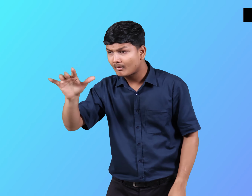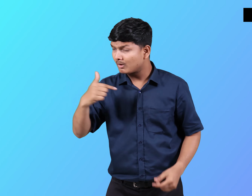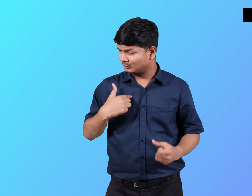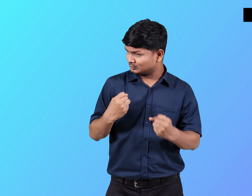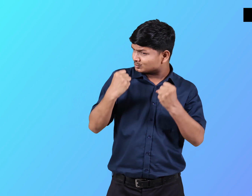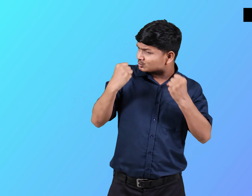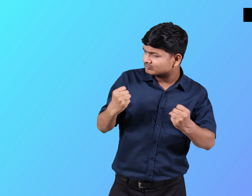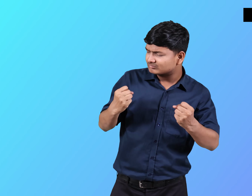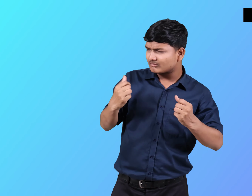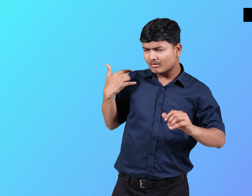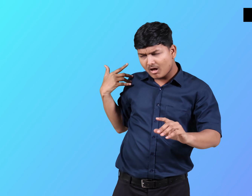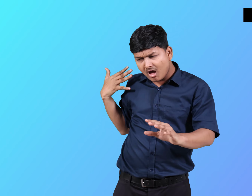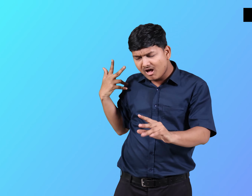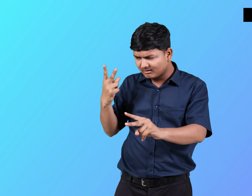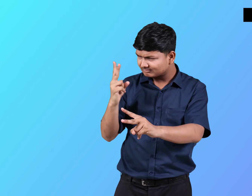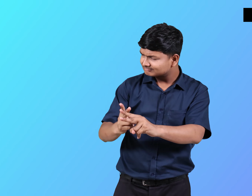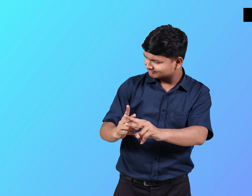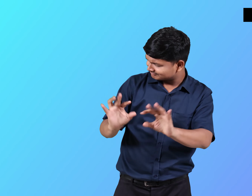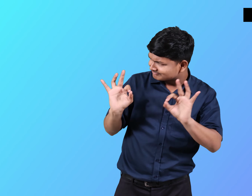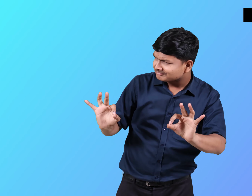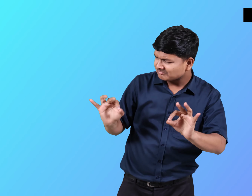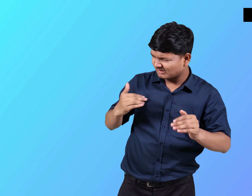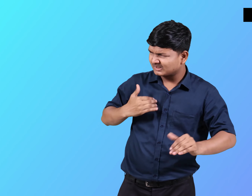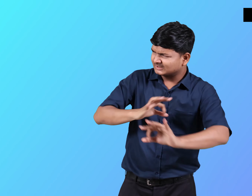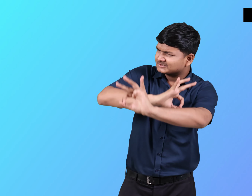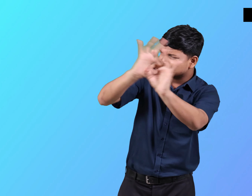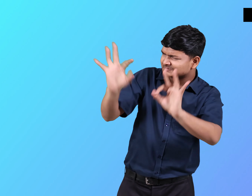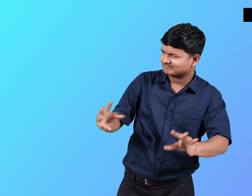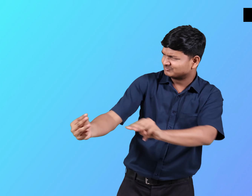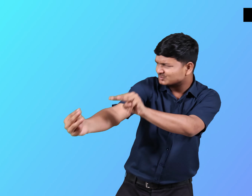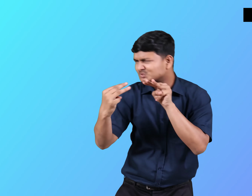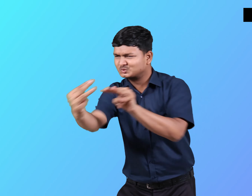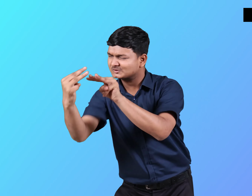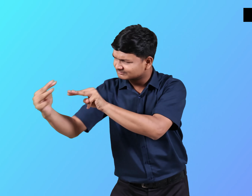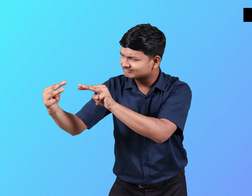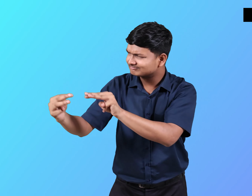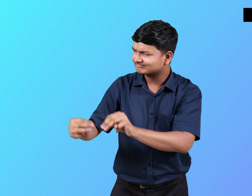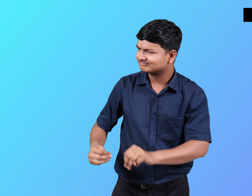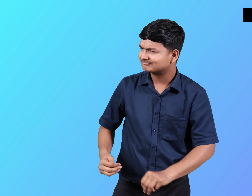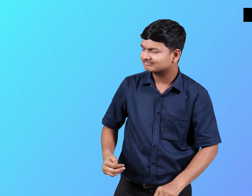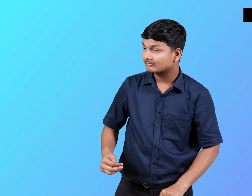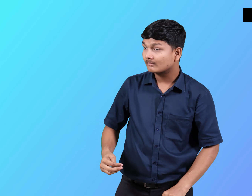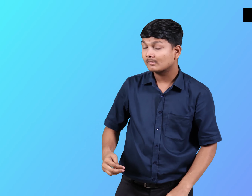I am still as strong today as I was the day Moses sent me out. I am as ready to fight as I was then.